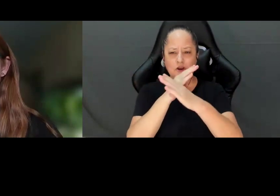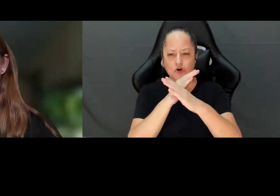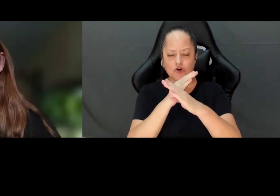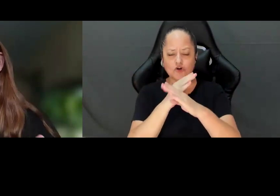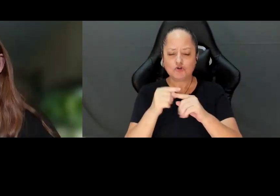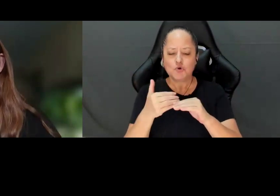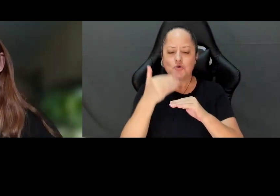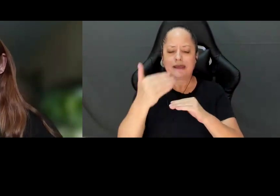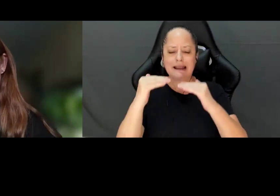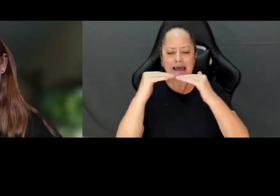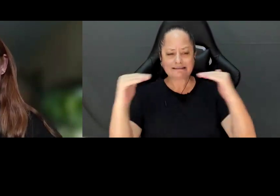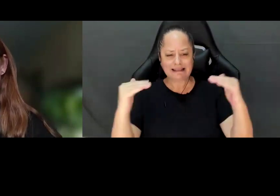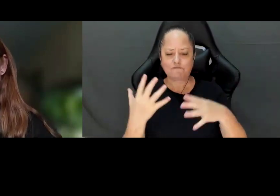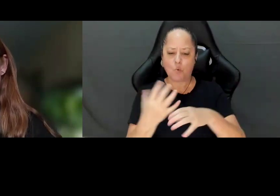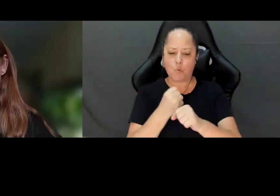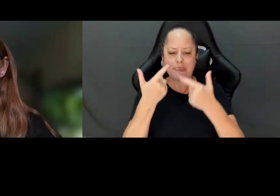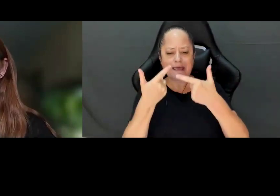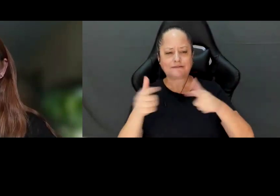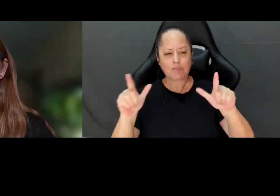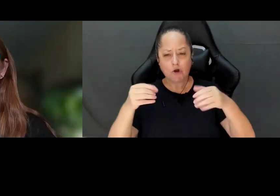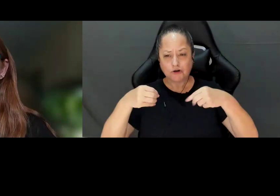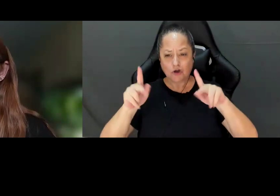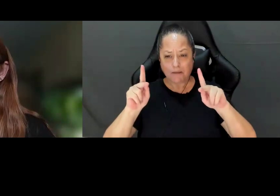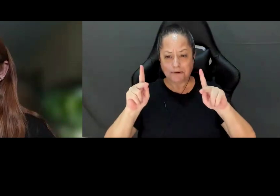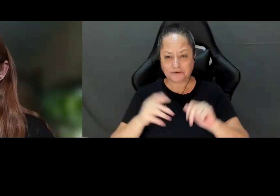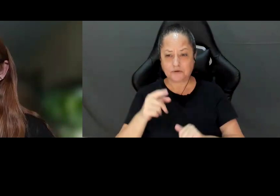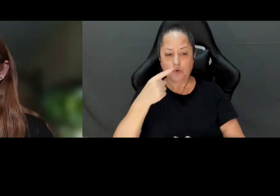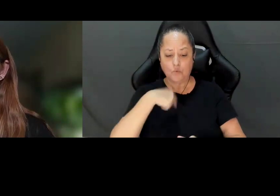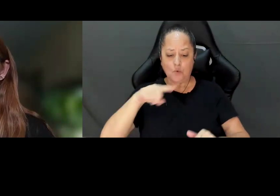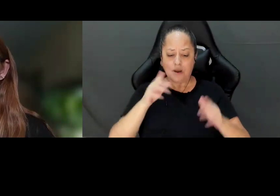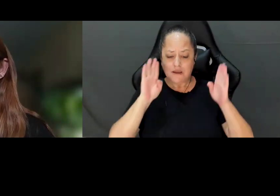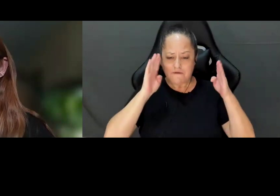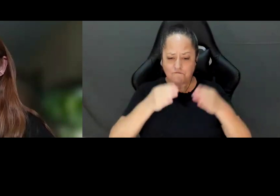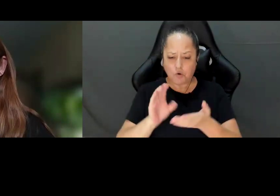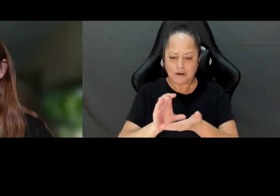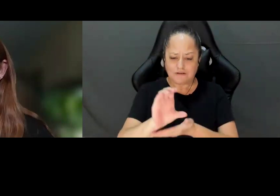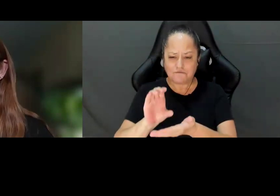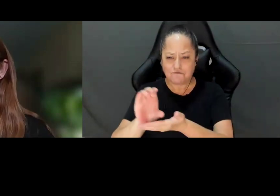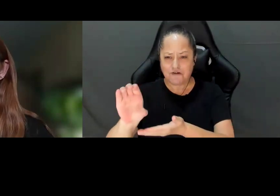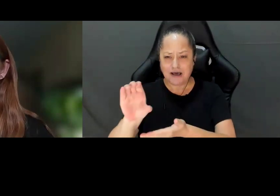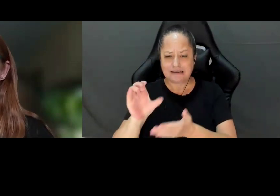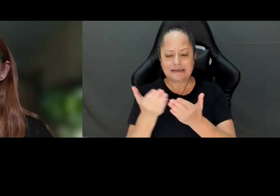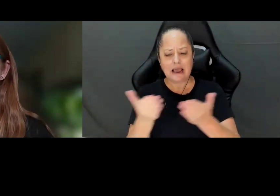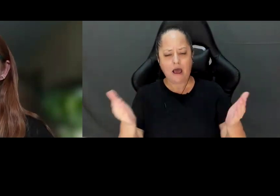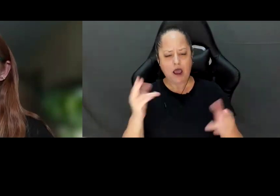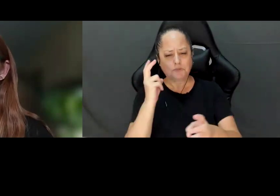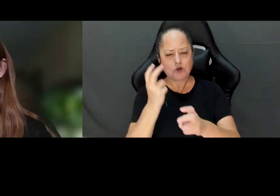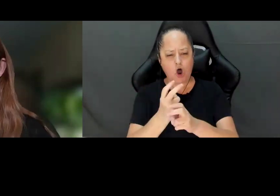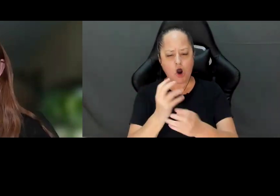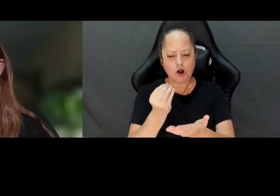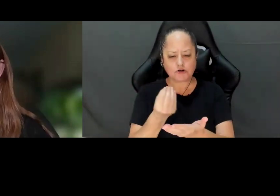Now we focus on funding those items that are really hard to finance via the traditional